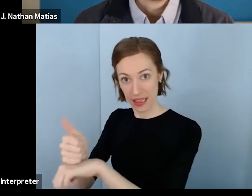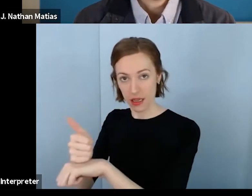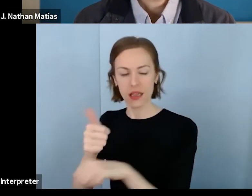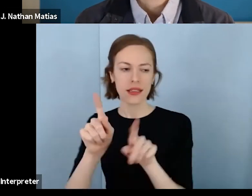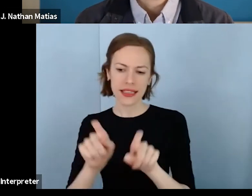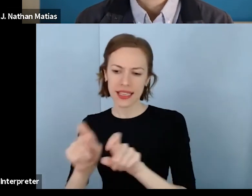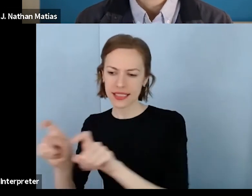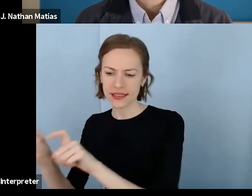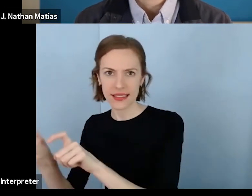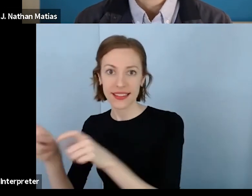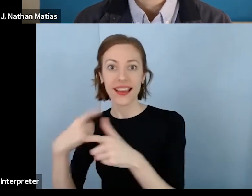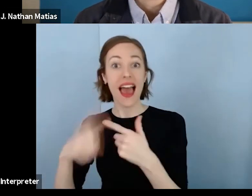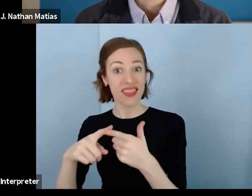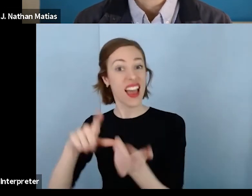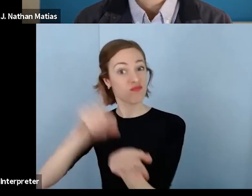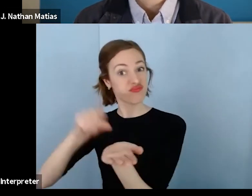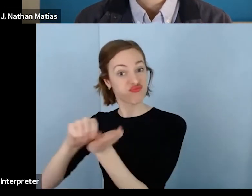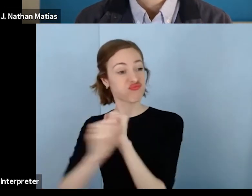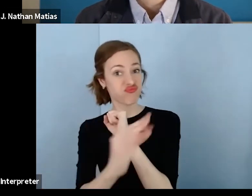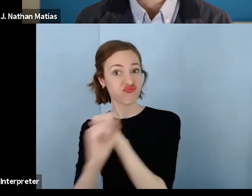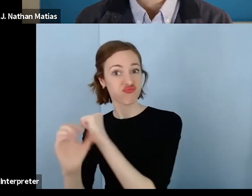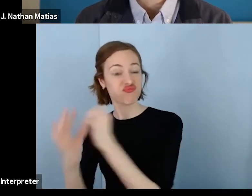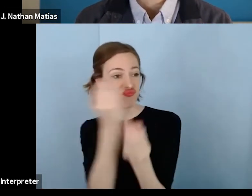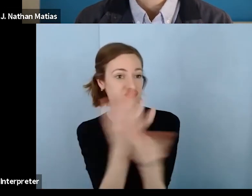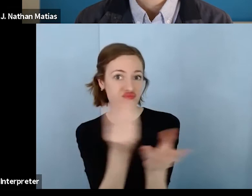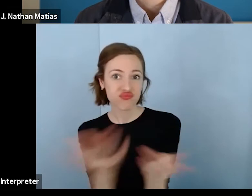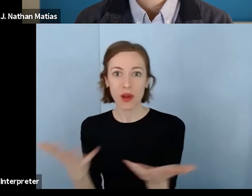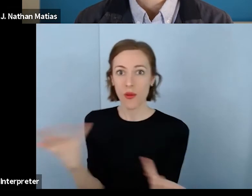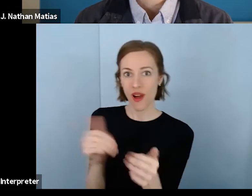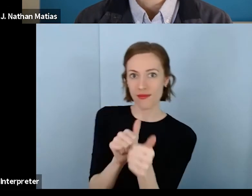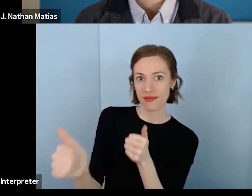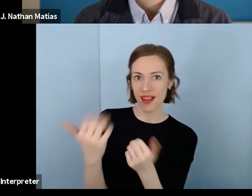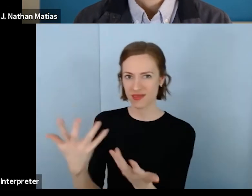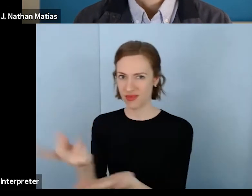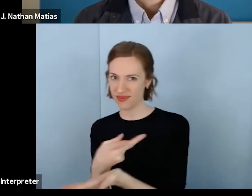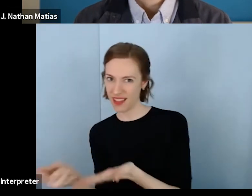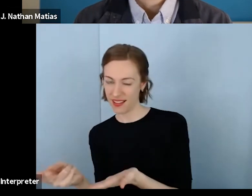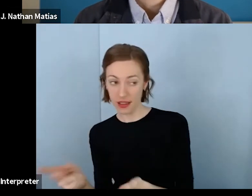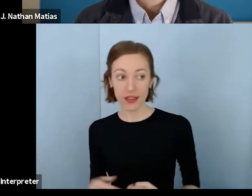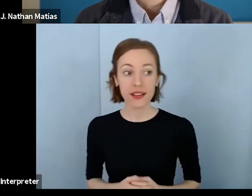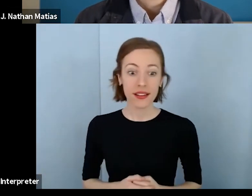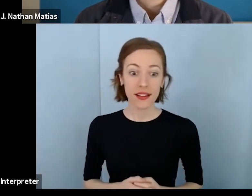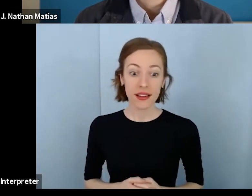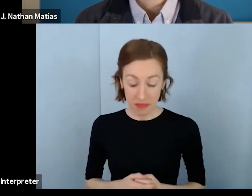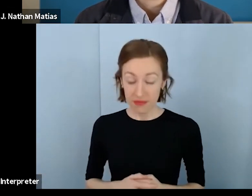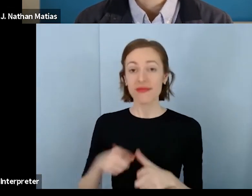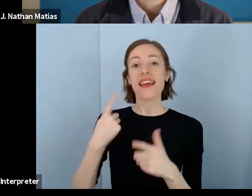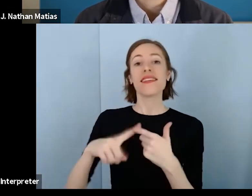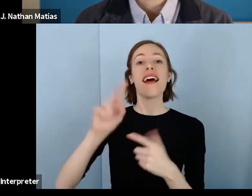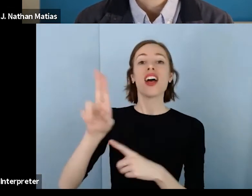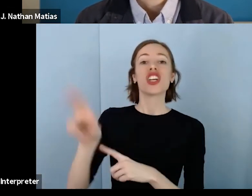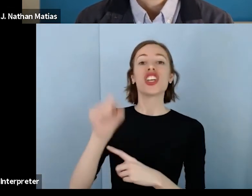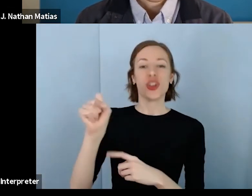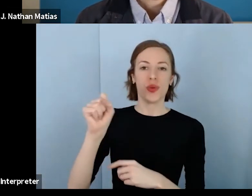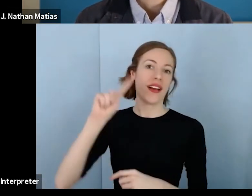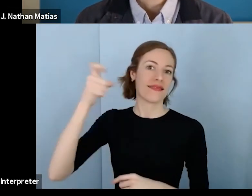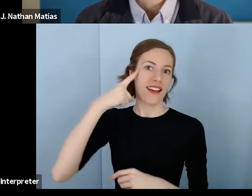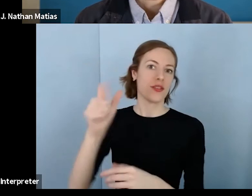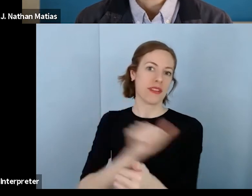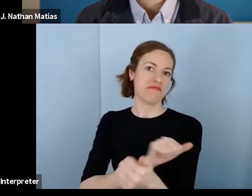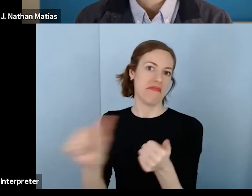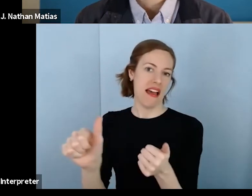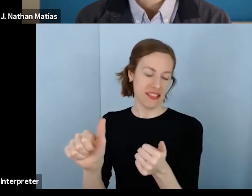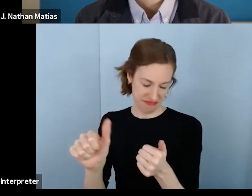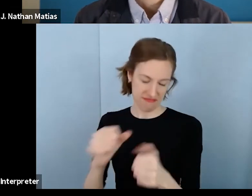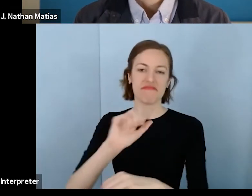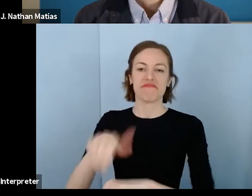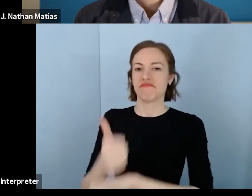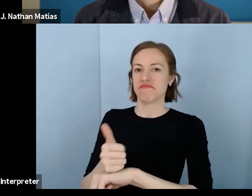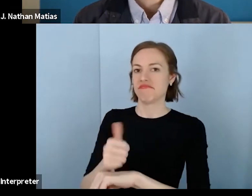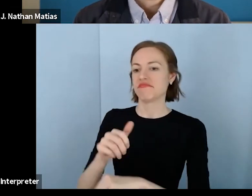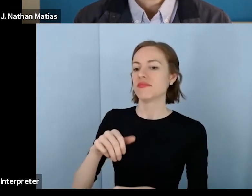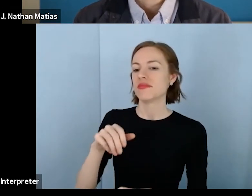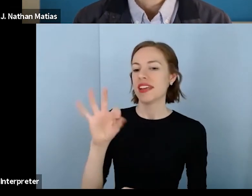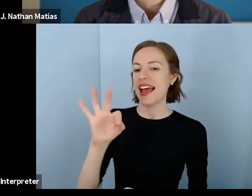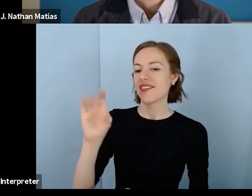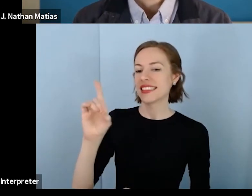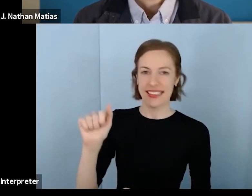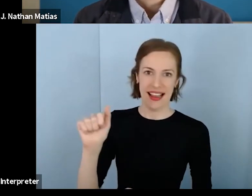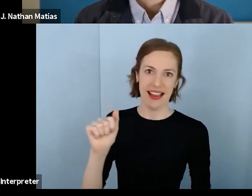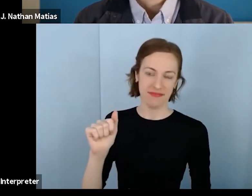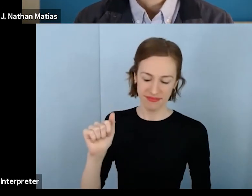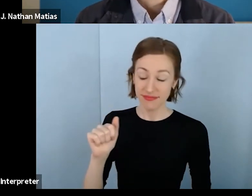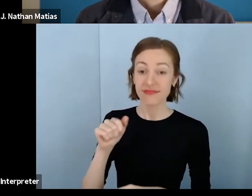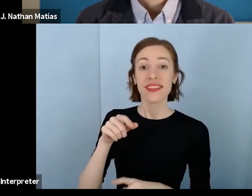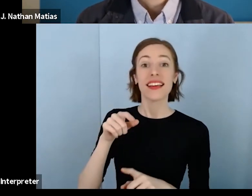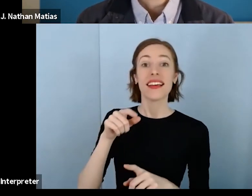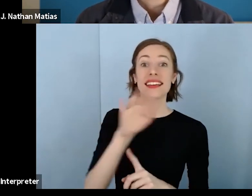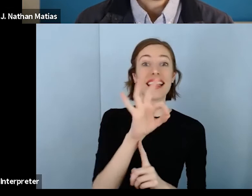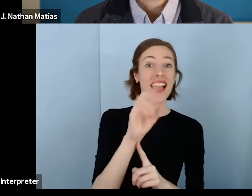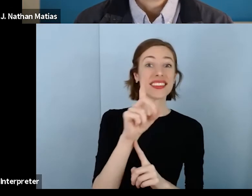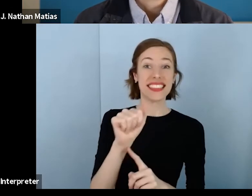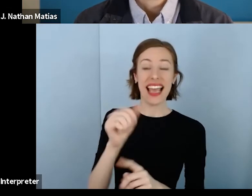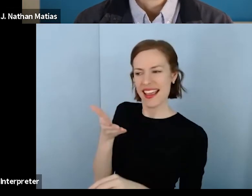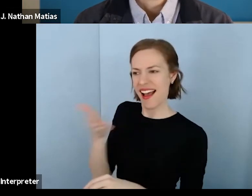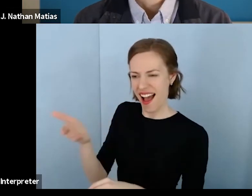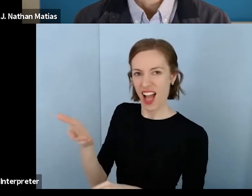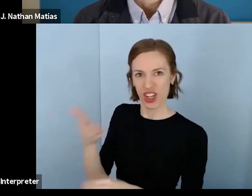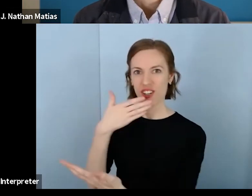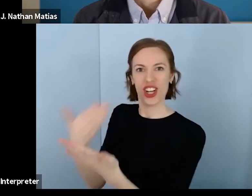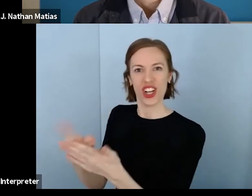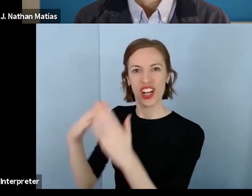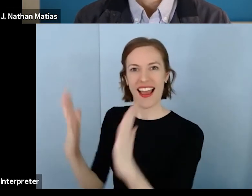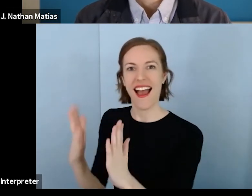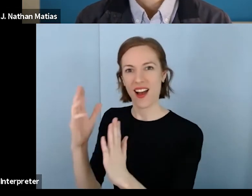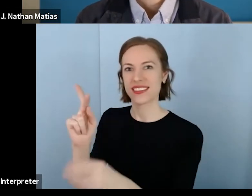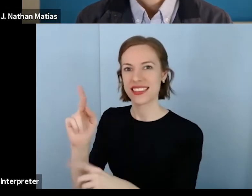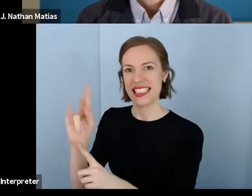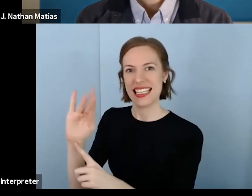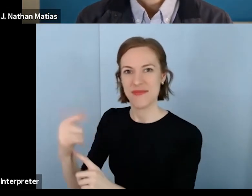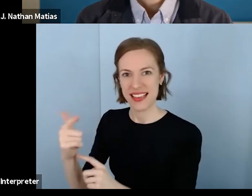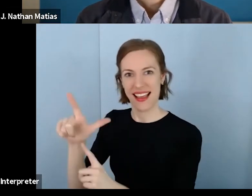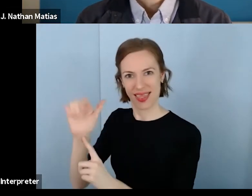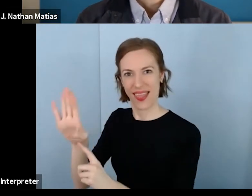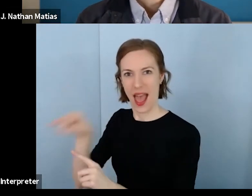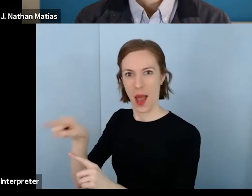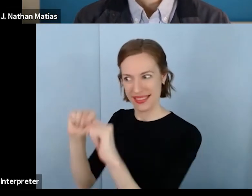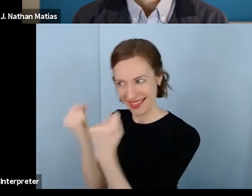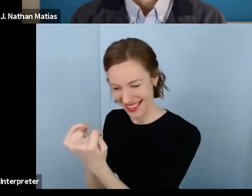And then, in the early 20th century when the US passed its, its laws, creating the Food and Drug Administration. They actually hired the good housekeeping lab team to start the FDA scientific research so I think there's even though there, I think, is